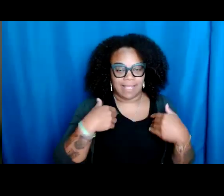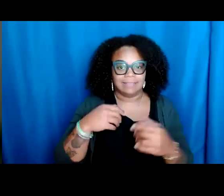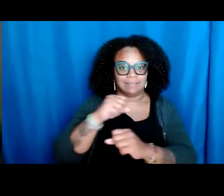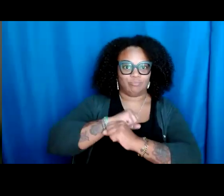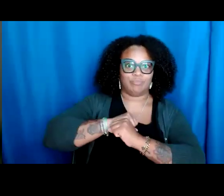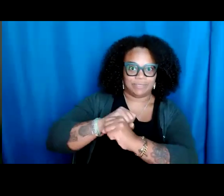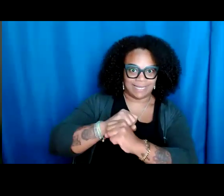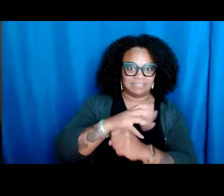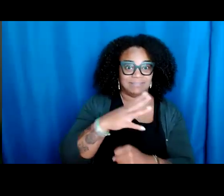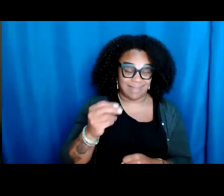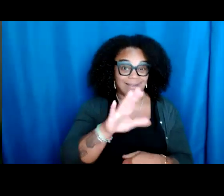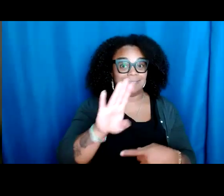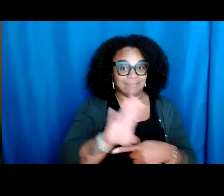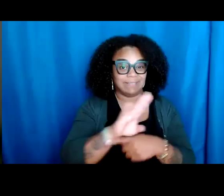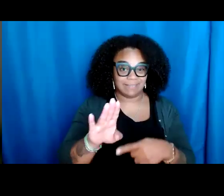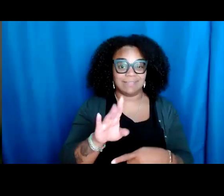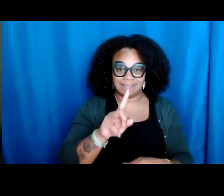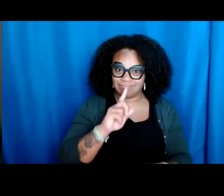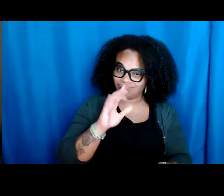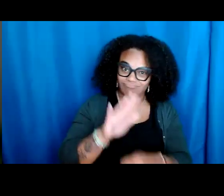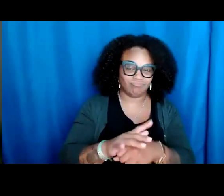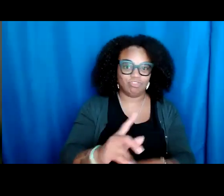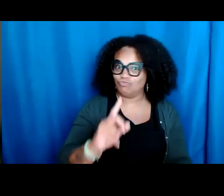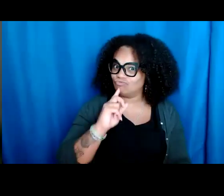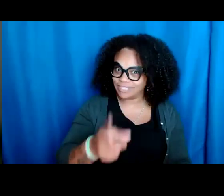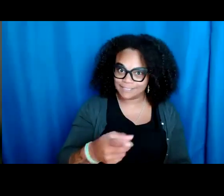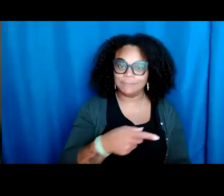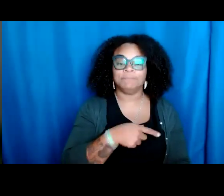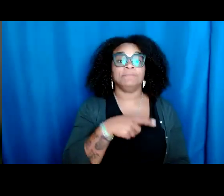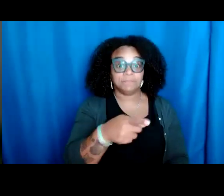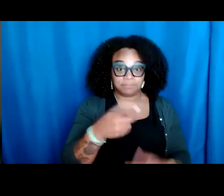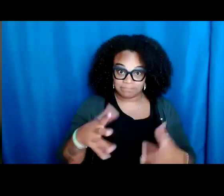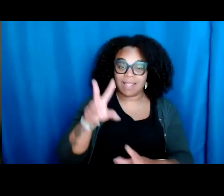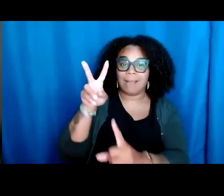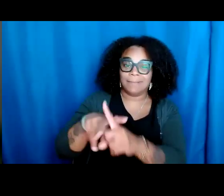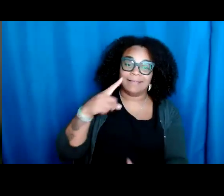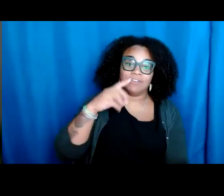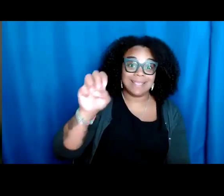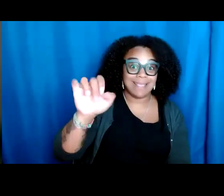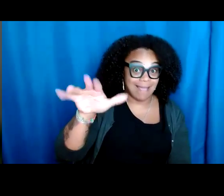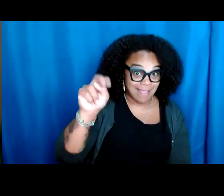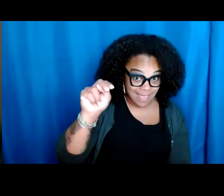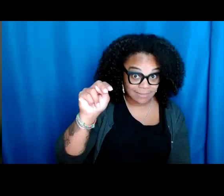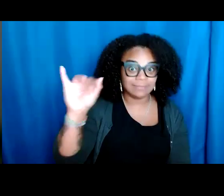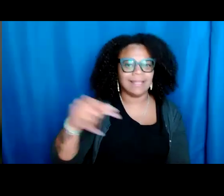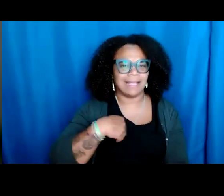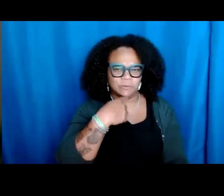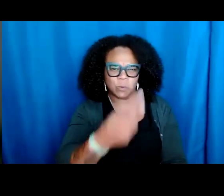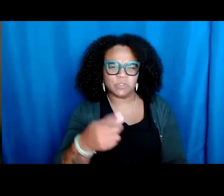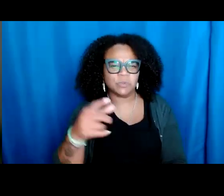legitimacy and protection as a business owner. He applied for an EIN number, which is like a Social